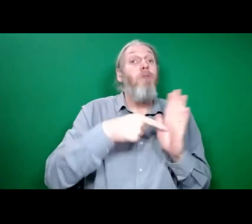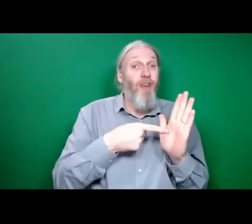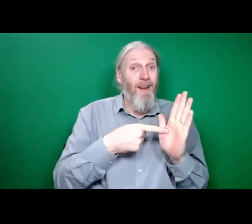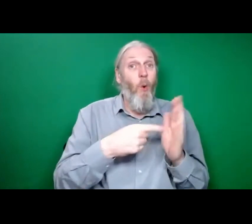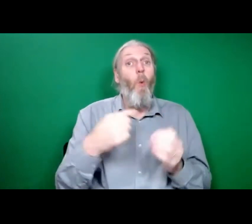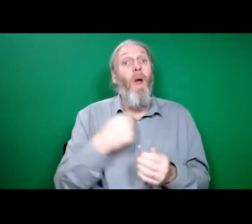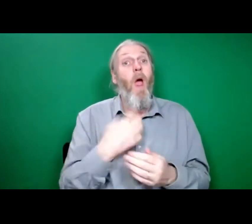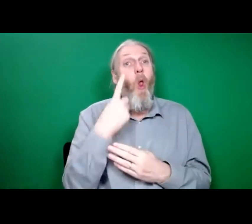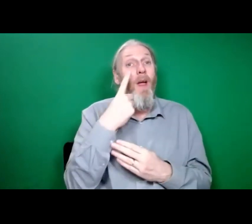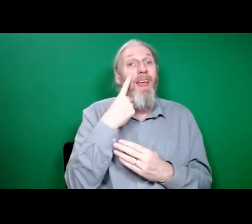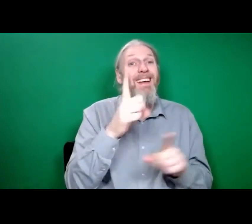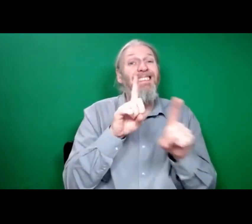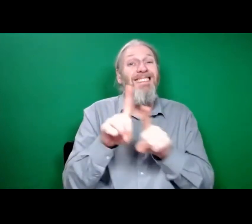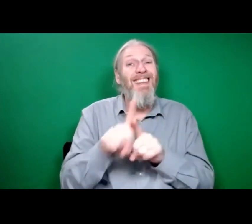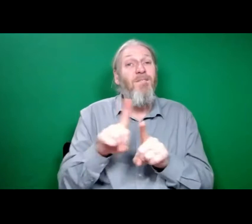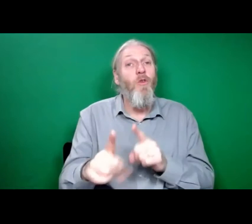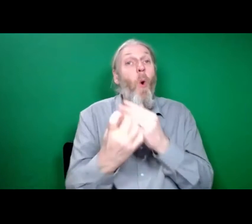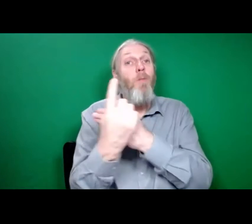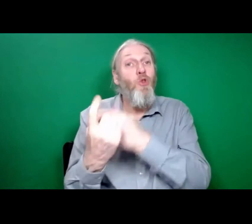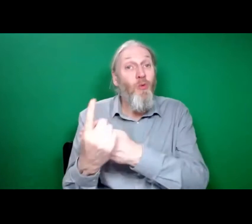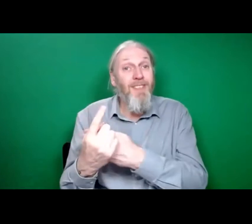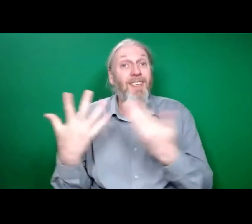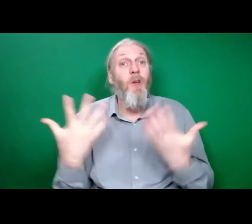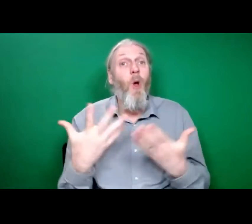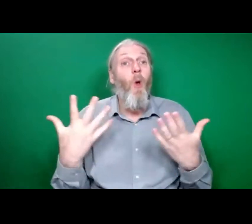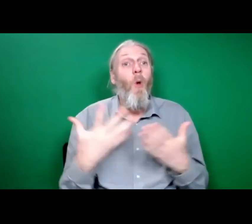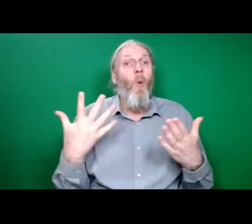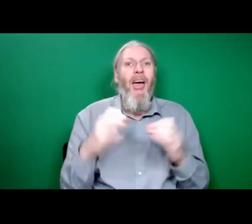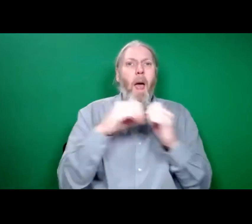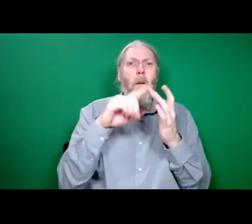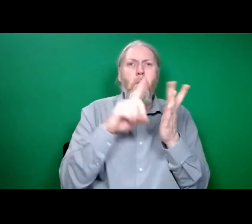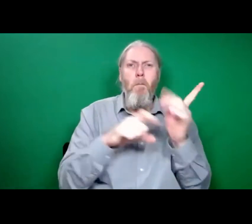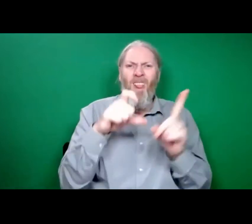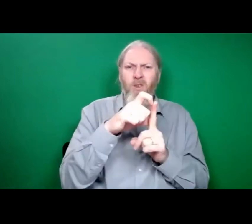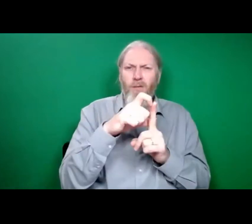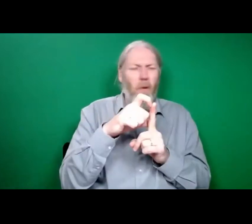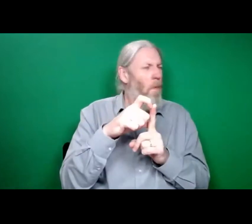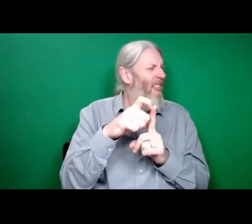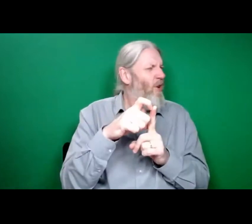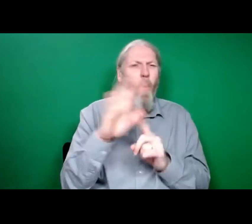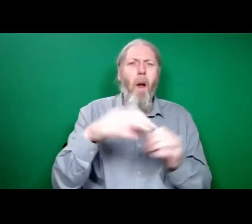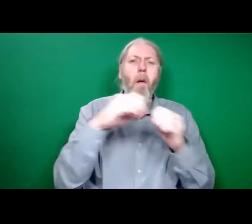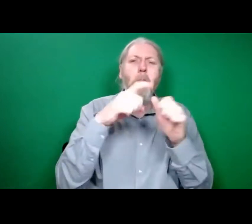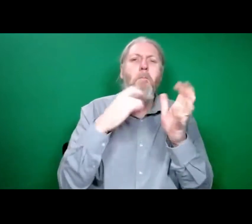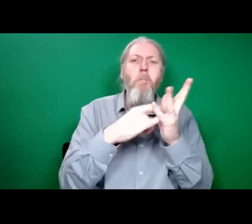palpable and people coming out of that morning session in a really big room that we have and the conversation